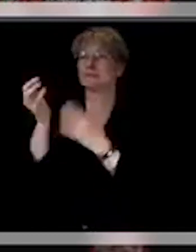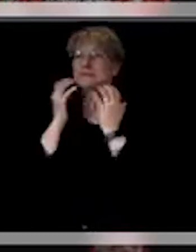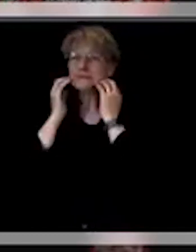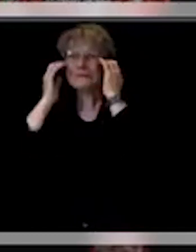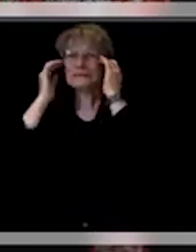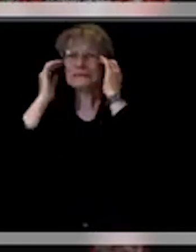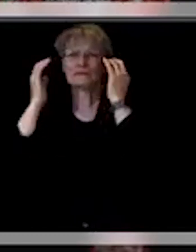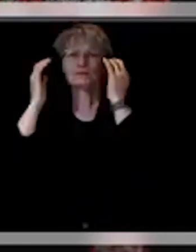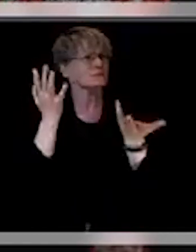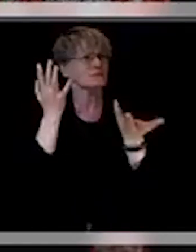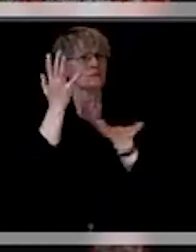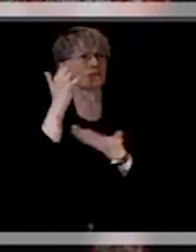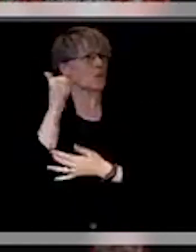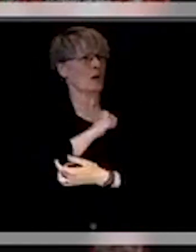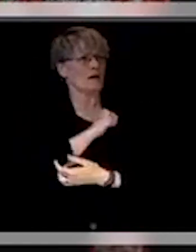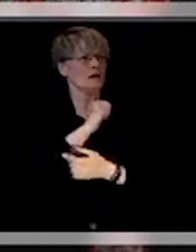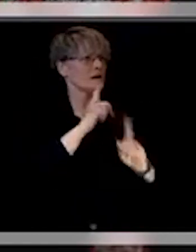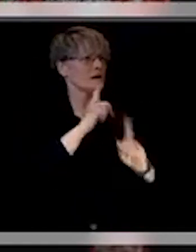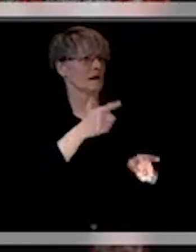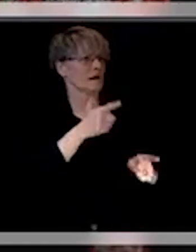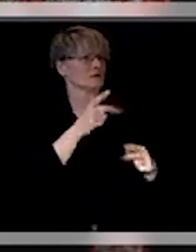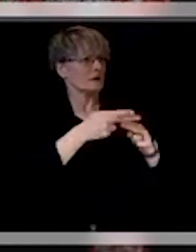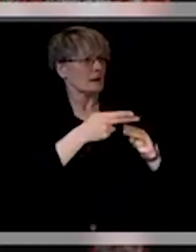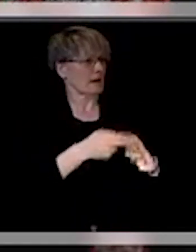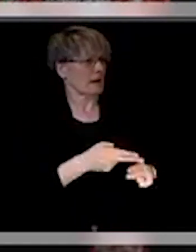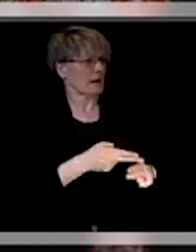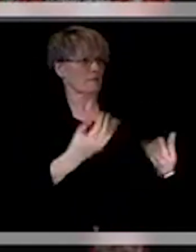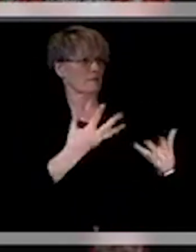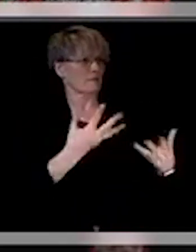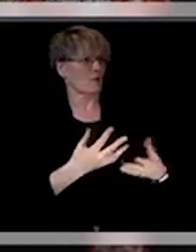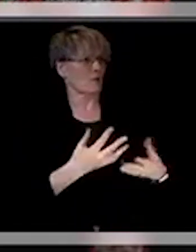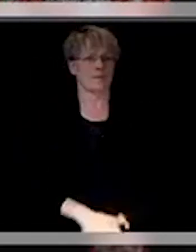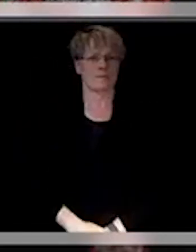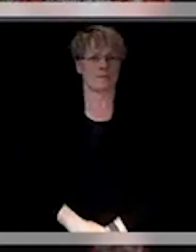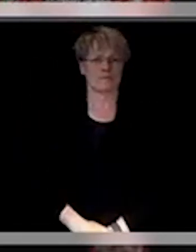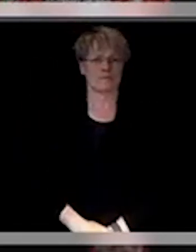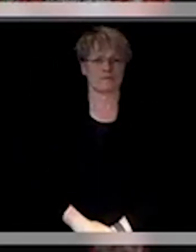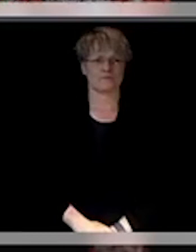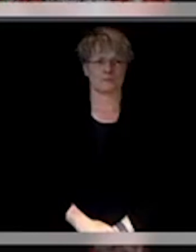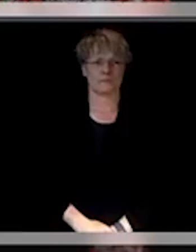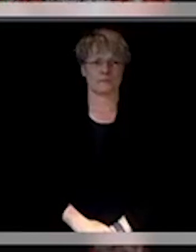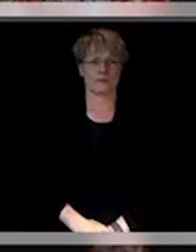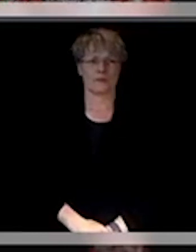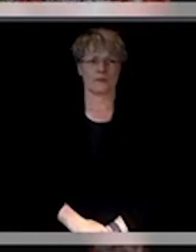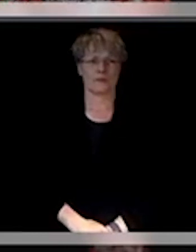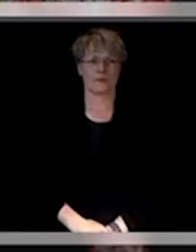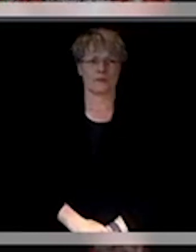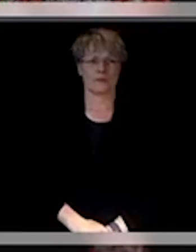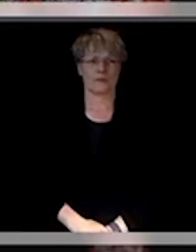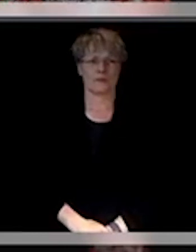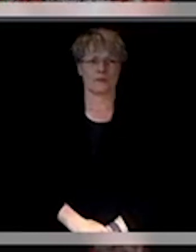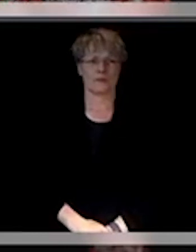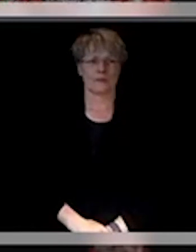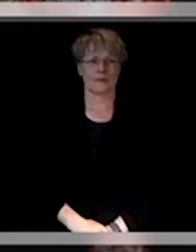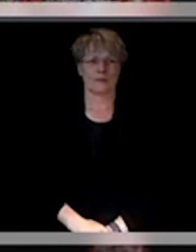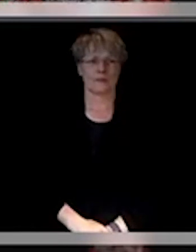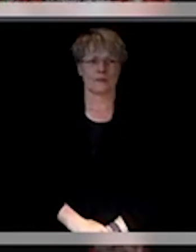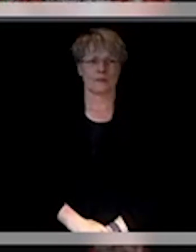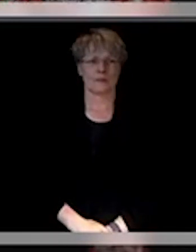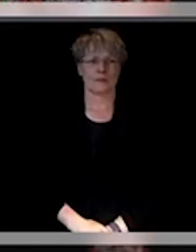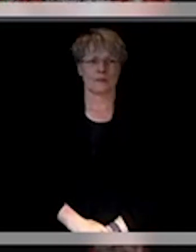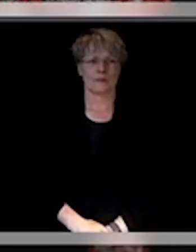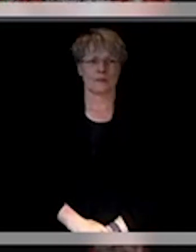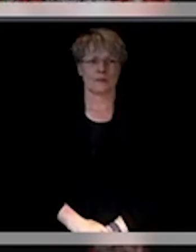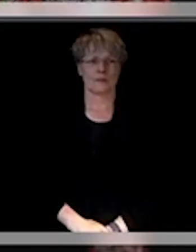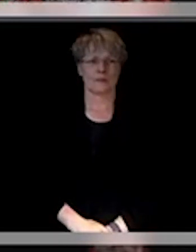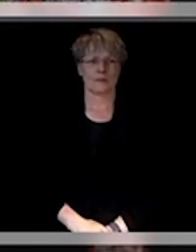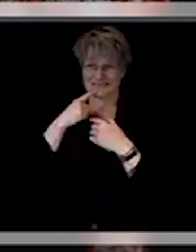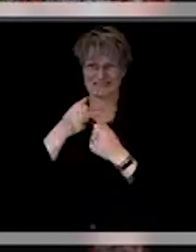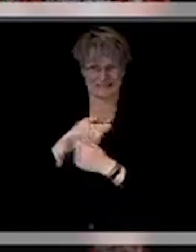So, there's, I guess, several parts to answer that question, and we understand the concern